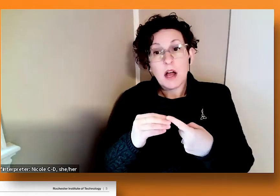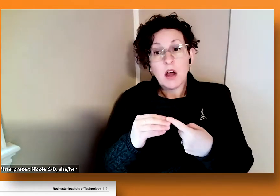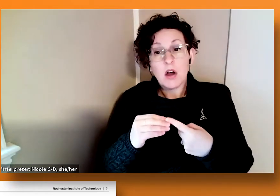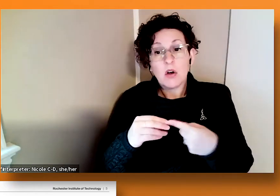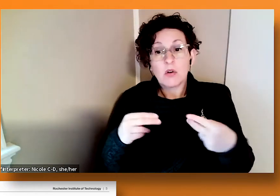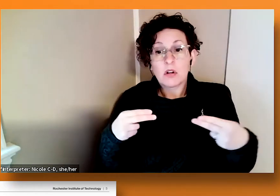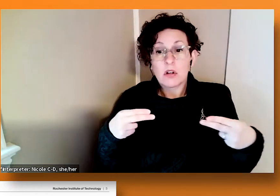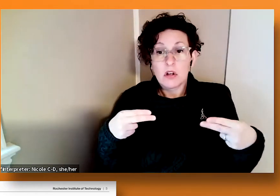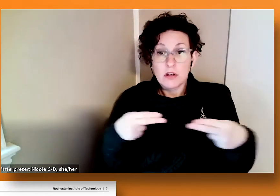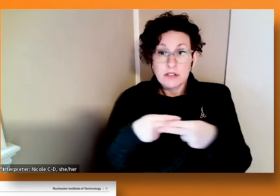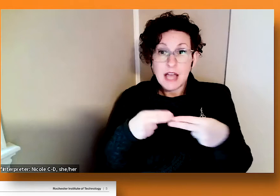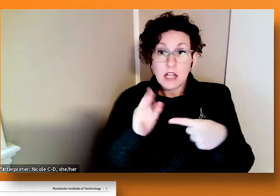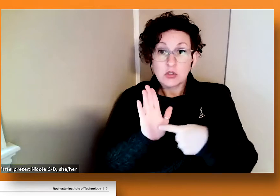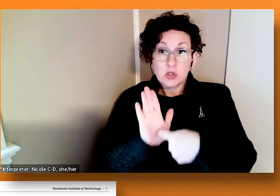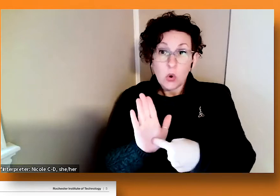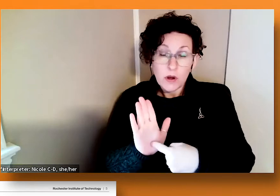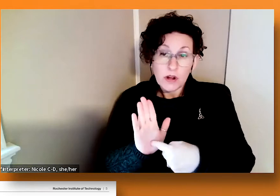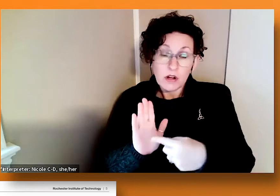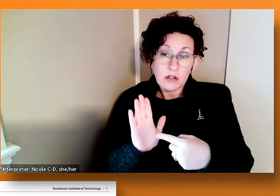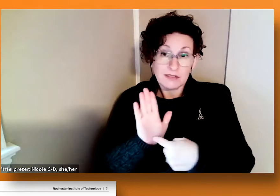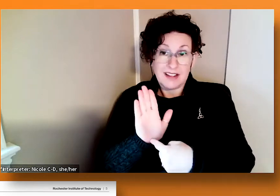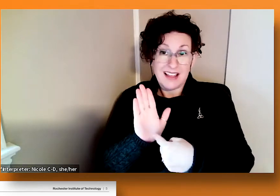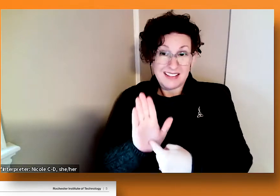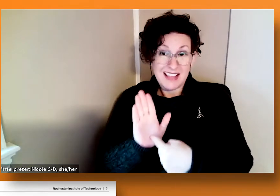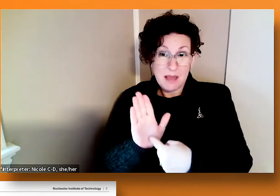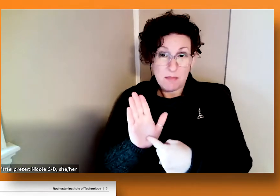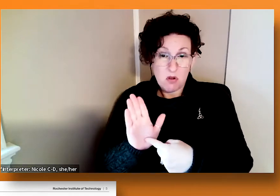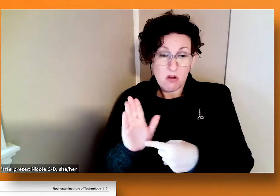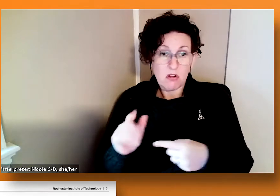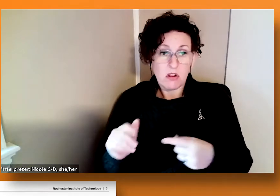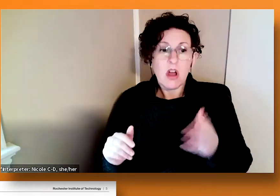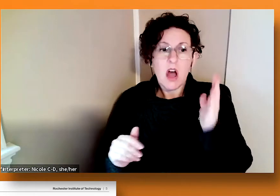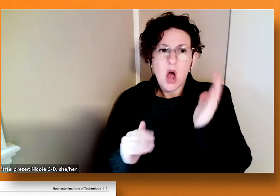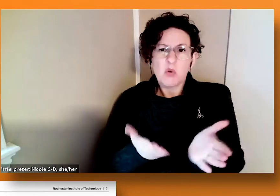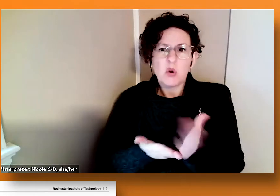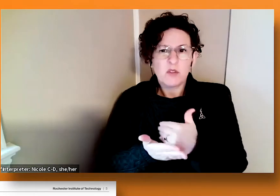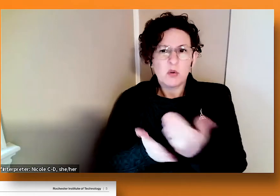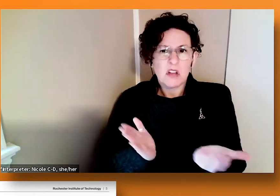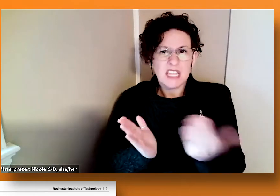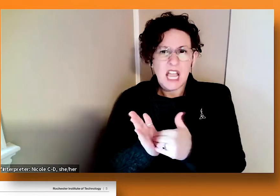And when we get to the slide showing the sample,